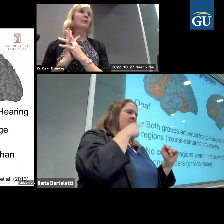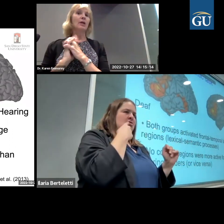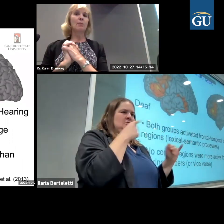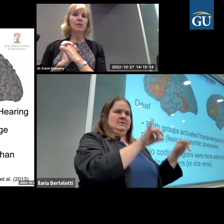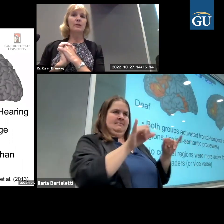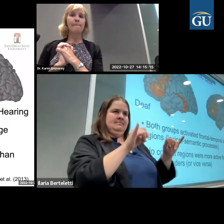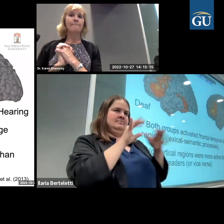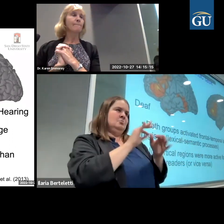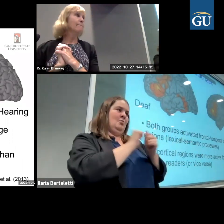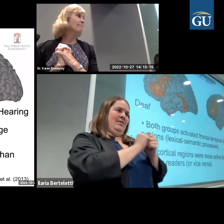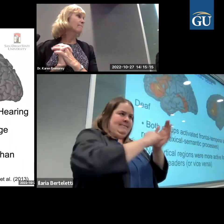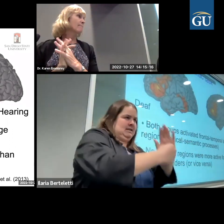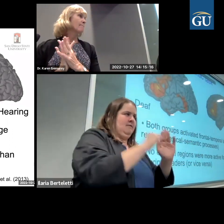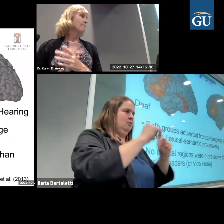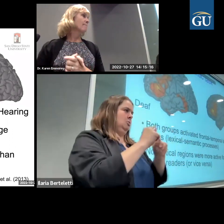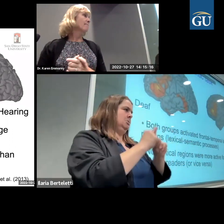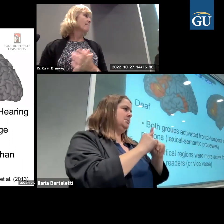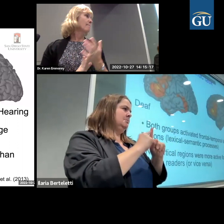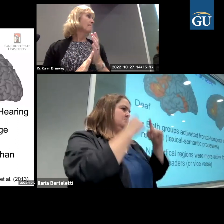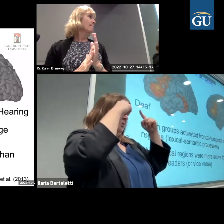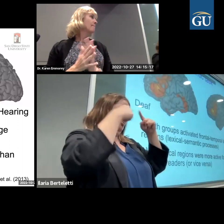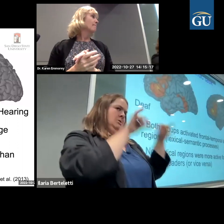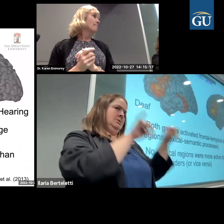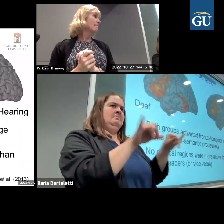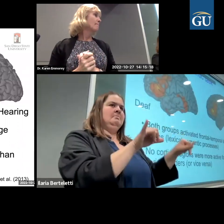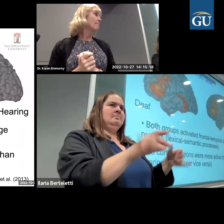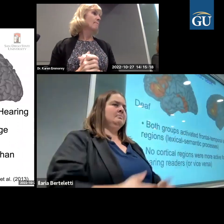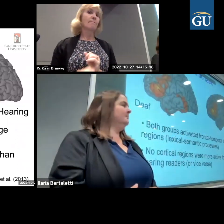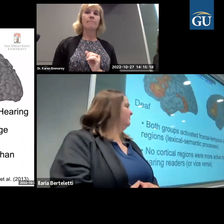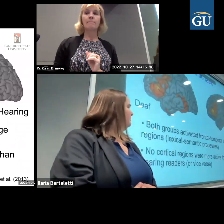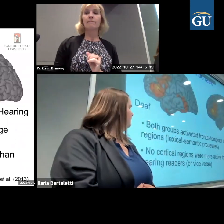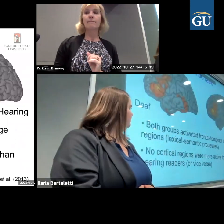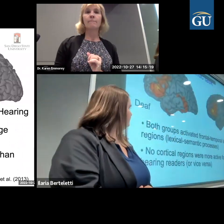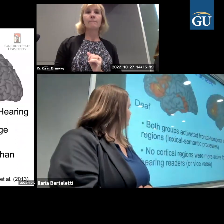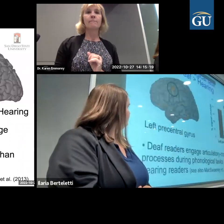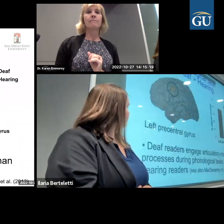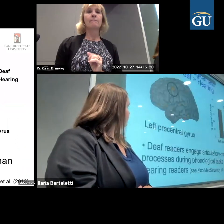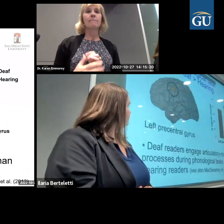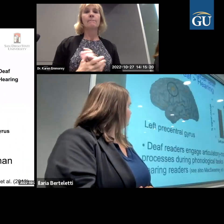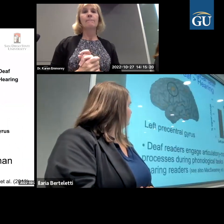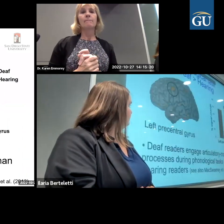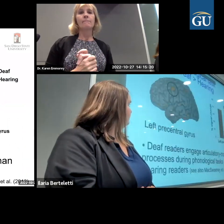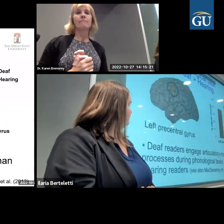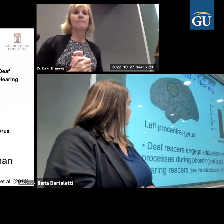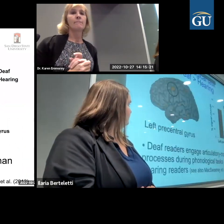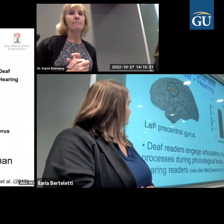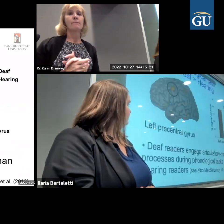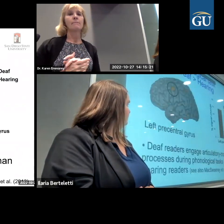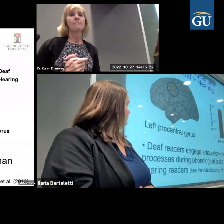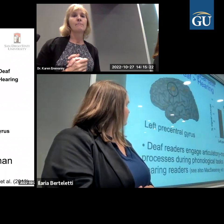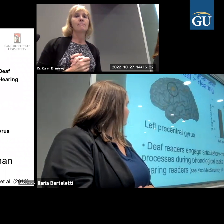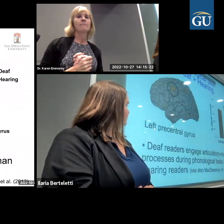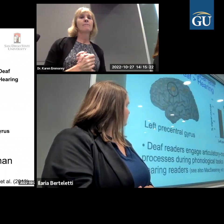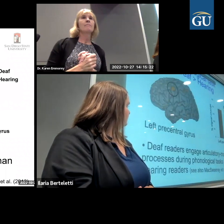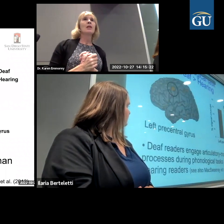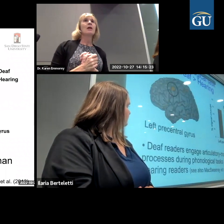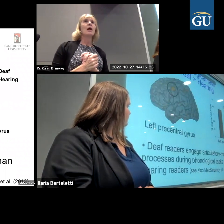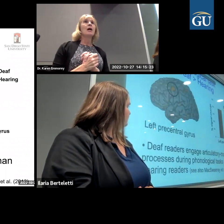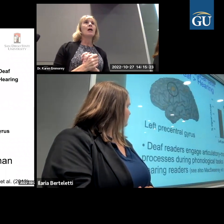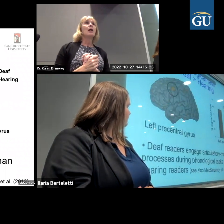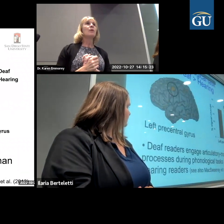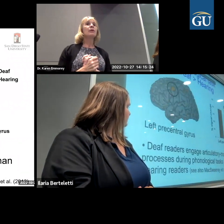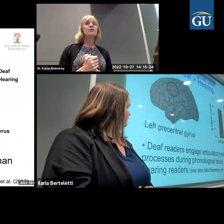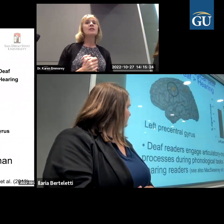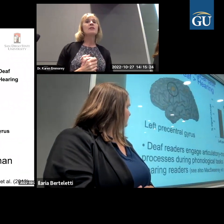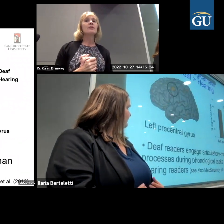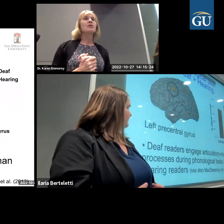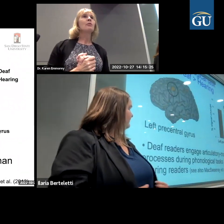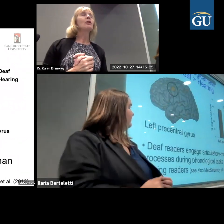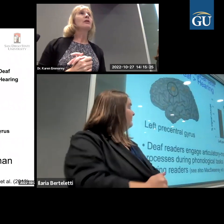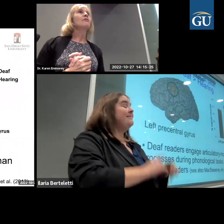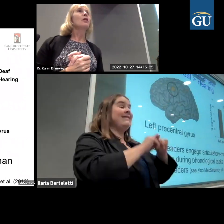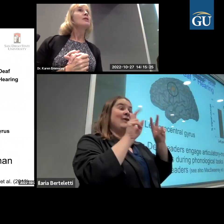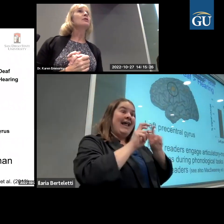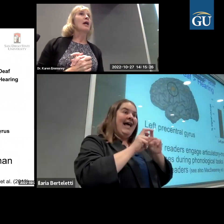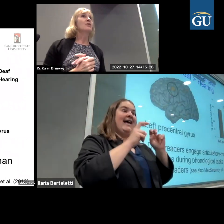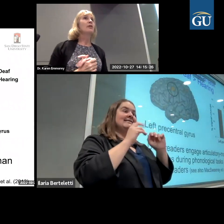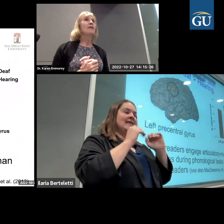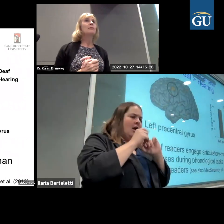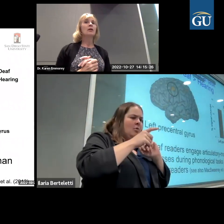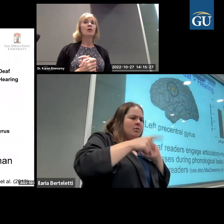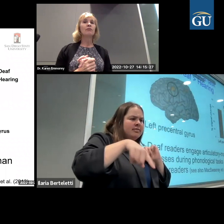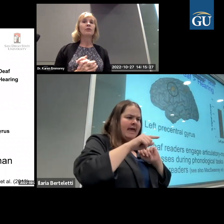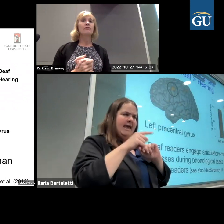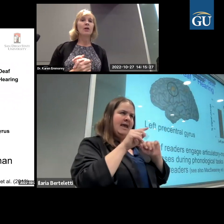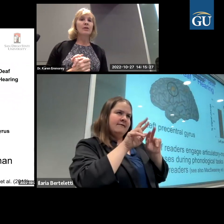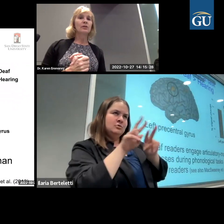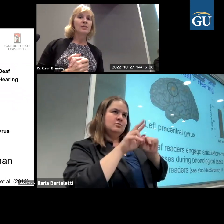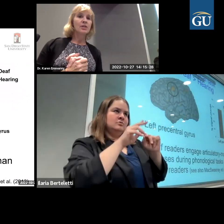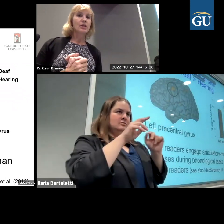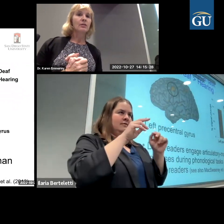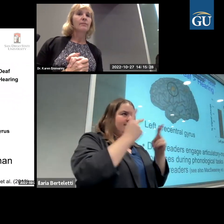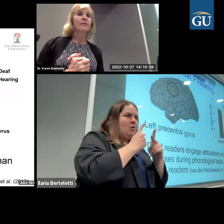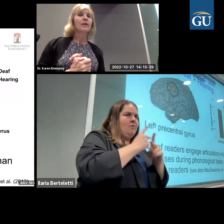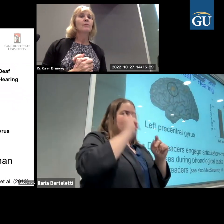but we do see differences when we look at the phological tasks where they have to make an overt phonological decision. Particularly, we saw a region in the pre central gyrus that was more active for the deaf uh readers than for the hearing meters. You could see that in the bar graph,